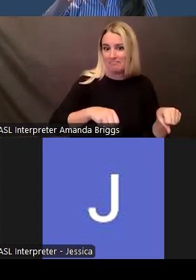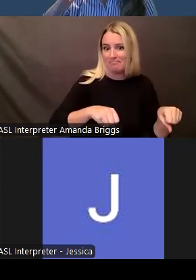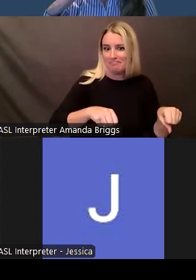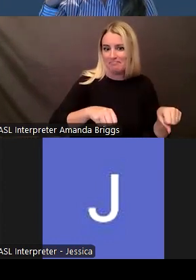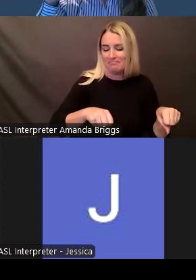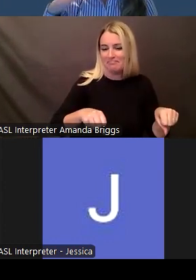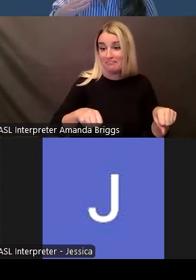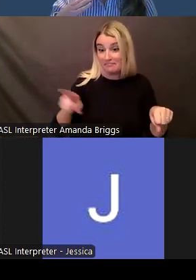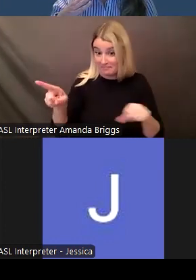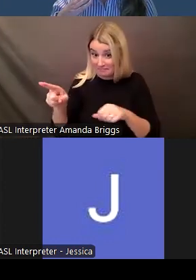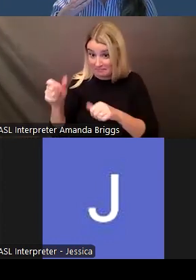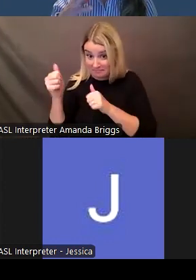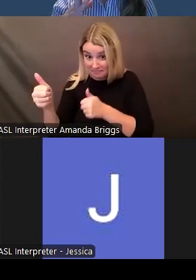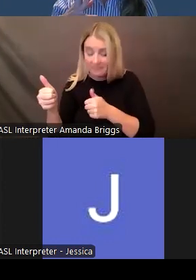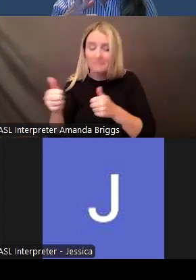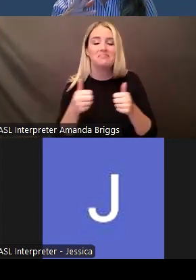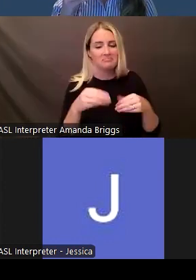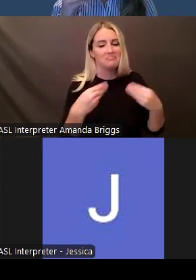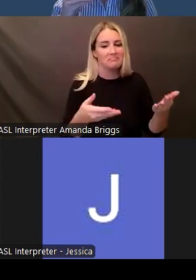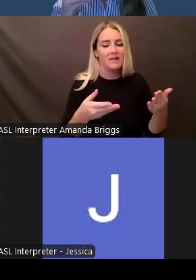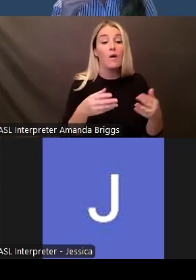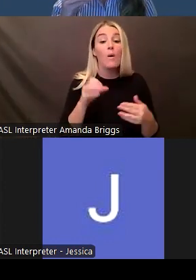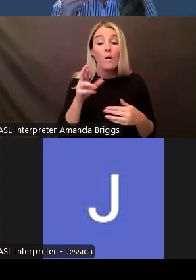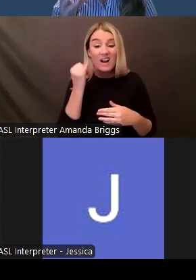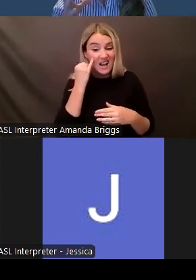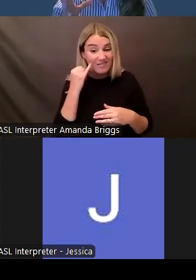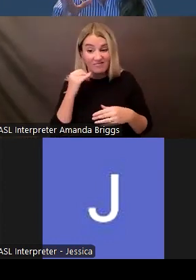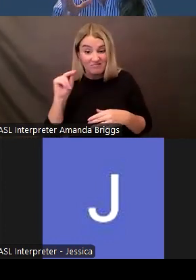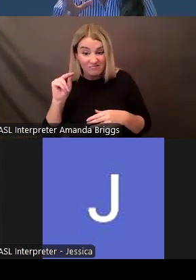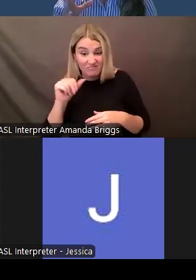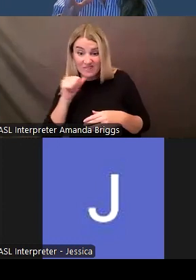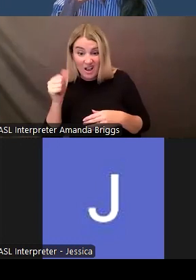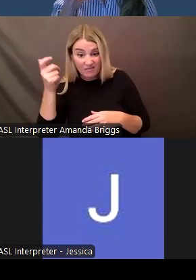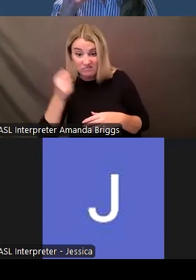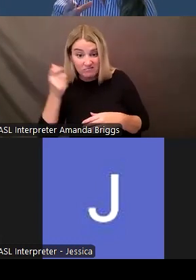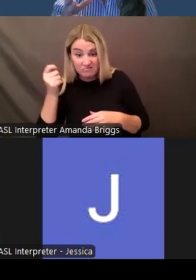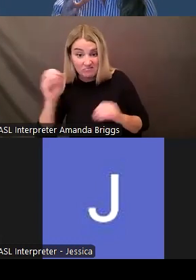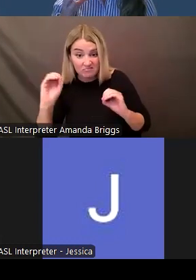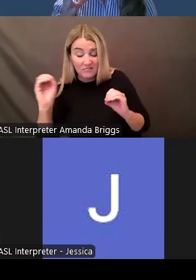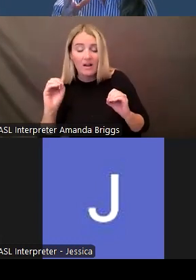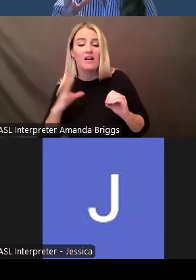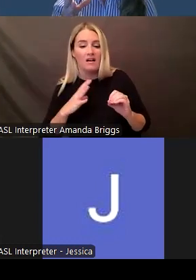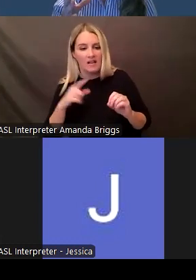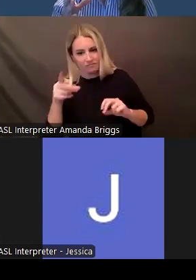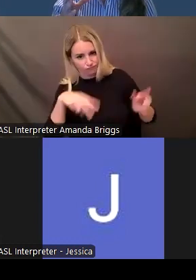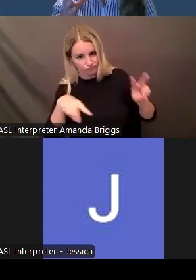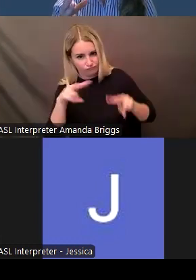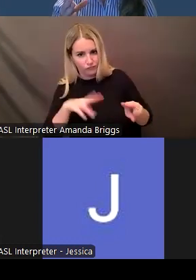will then evaluate your eligibility under a program that's called